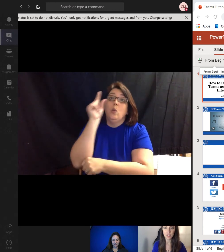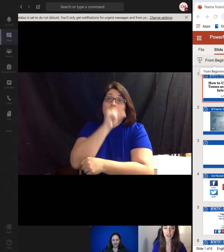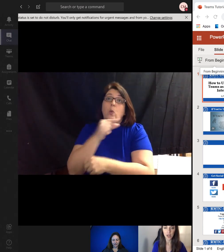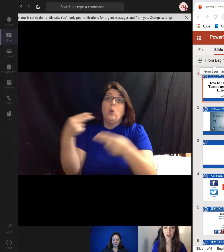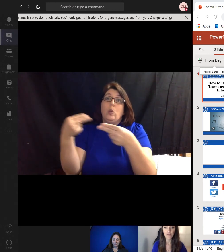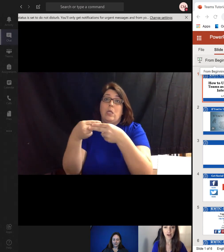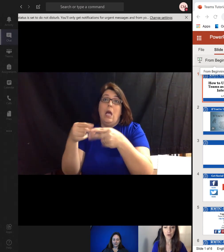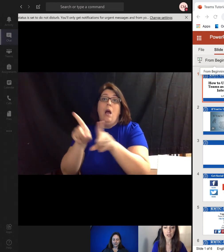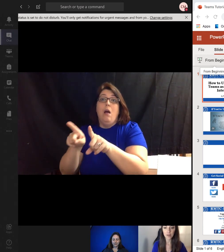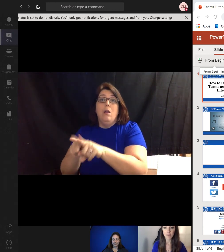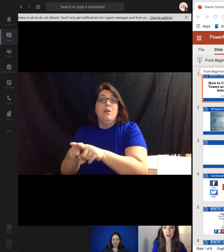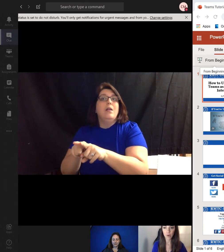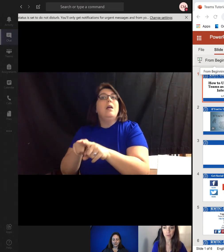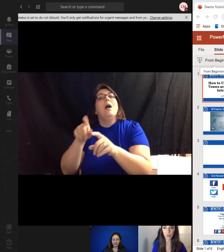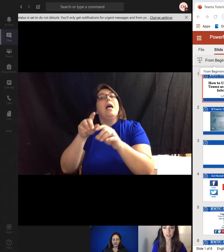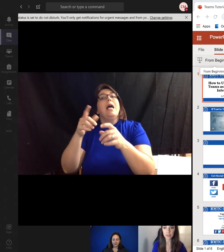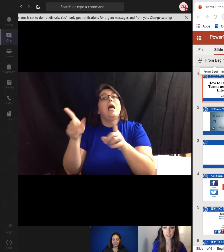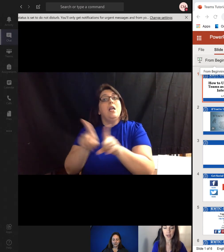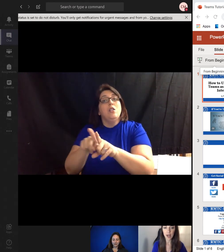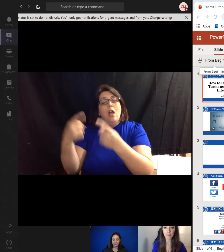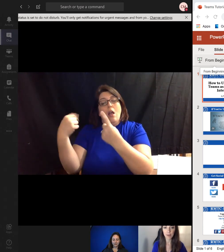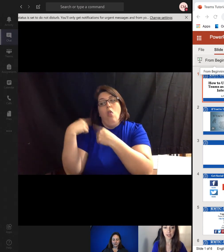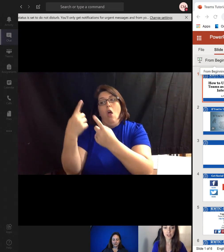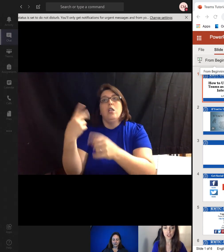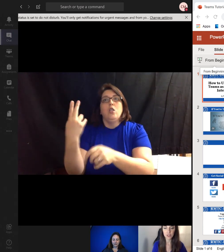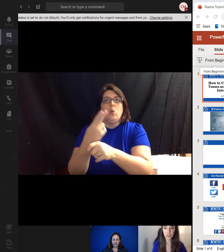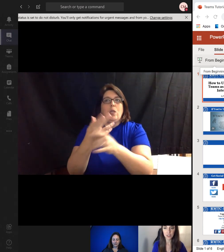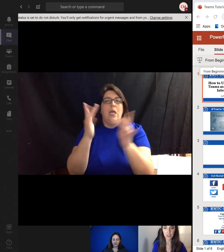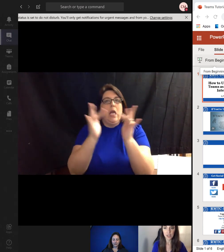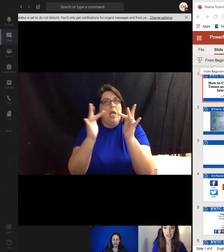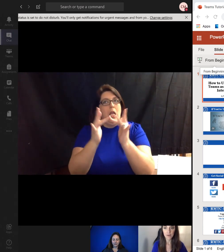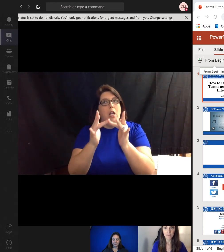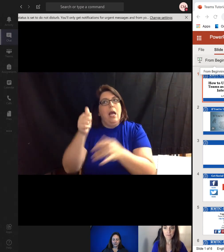If I were in the PowerPoint application,